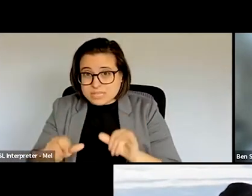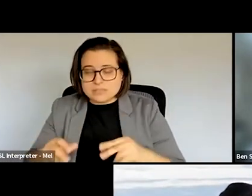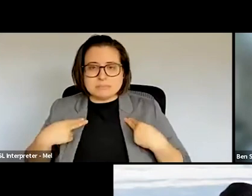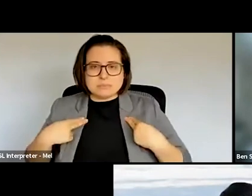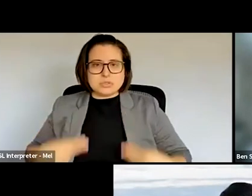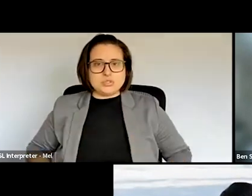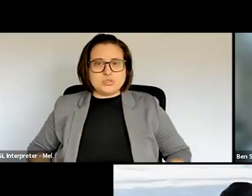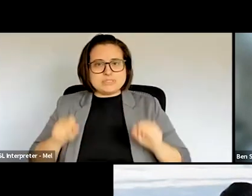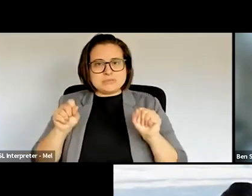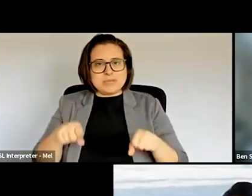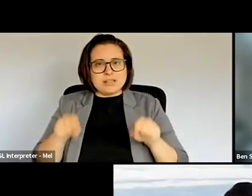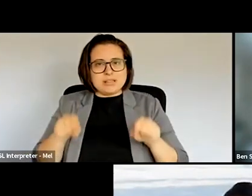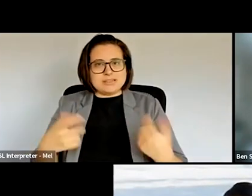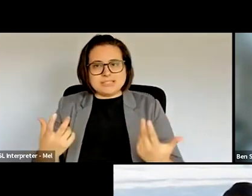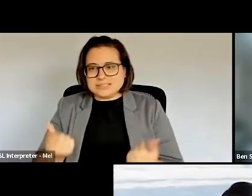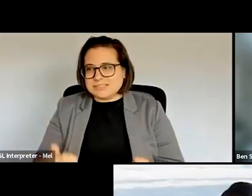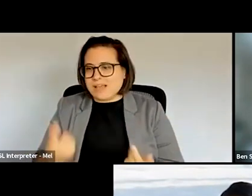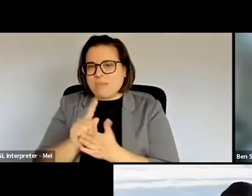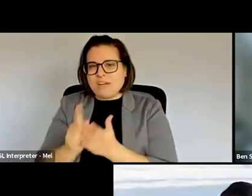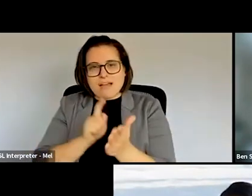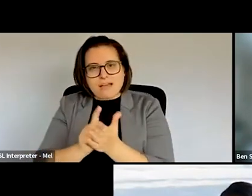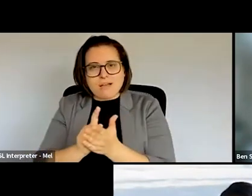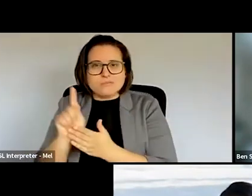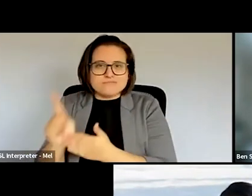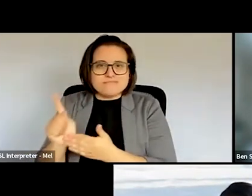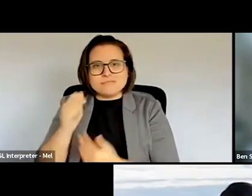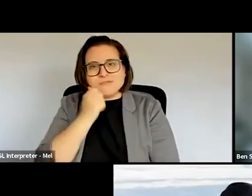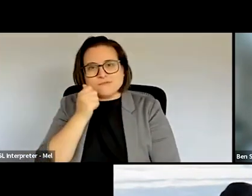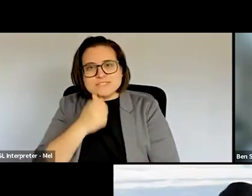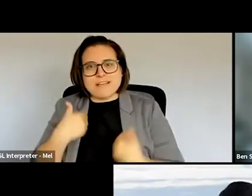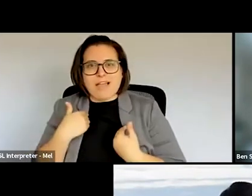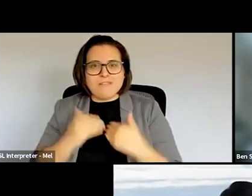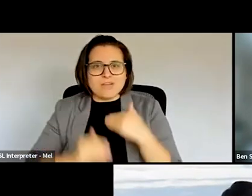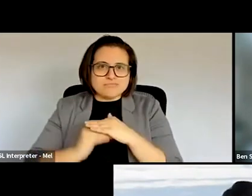efforts and minutes in the day and so again I think what we're going to have to see here is